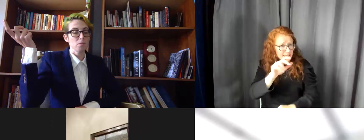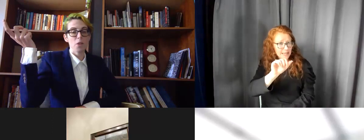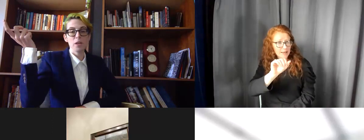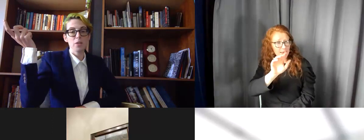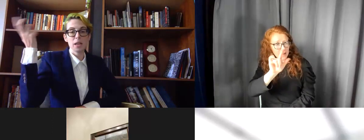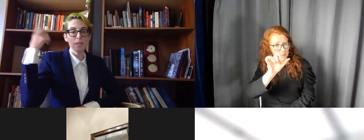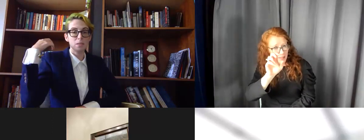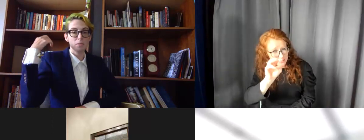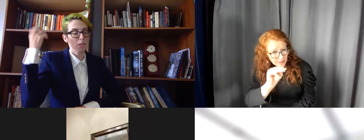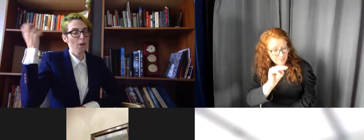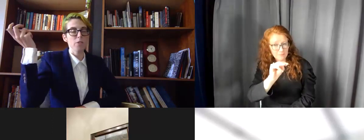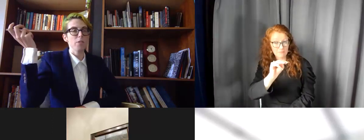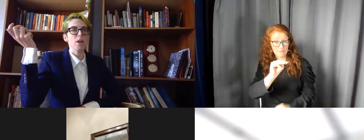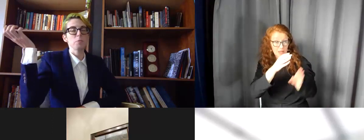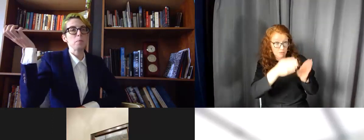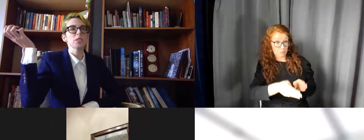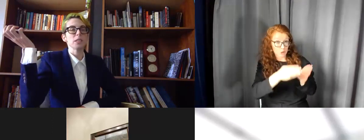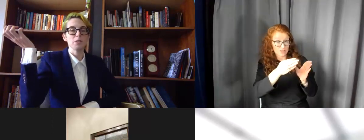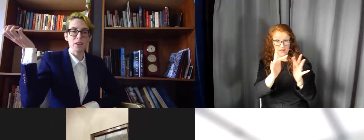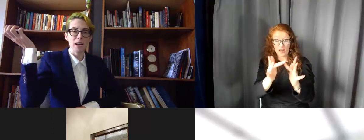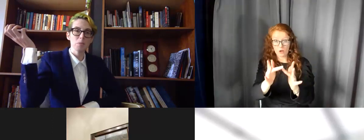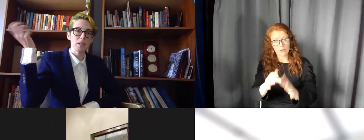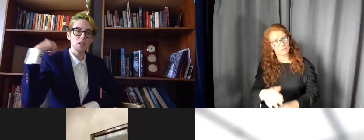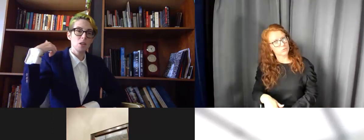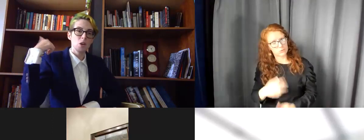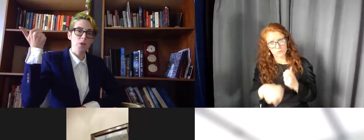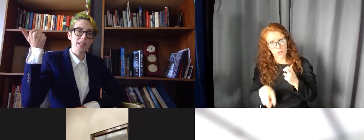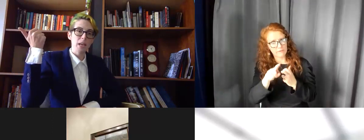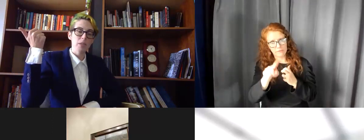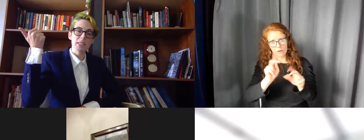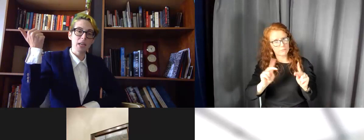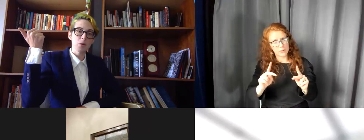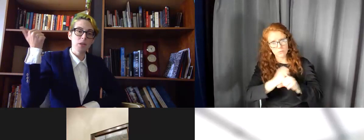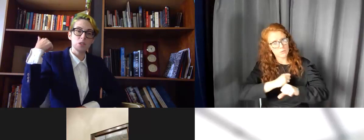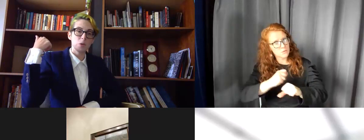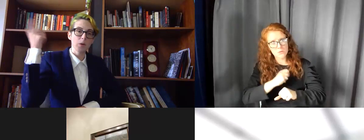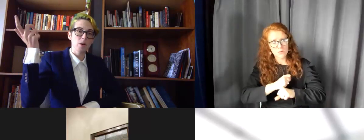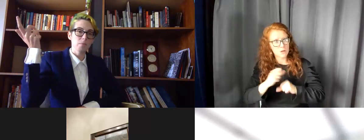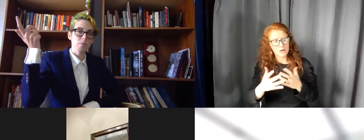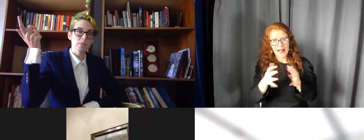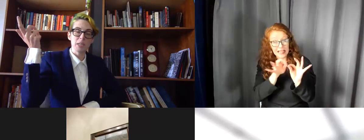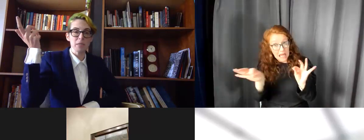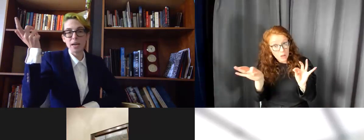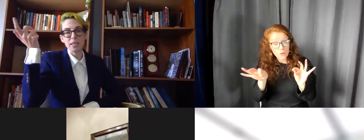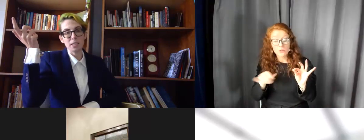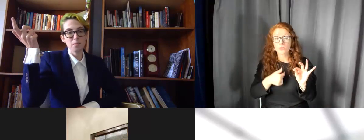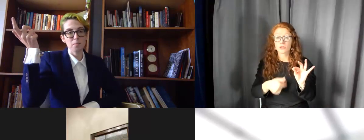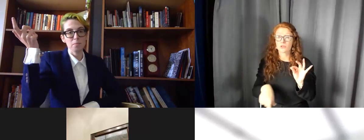Farrah Garland: on the Internet it's harder there because people just love to fight. But whether it's able this language or stigmatizing.